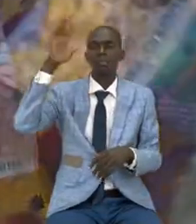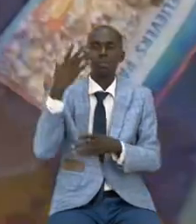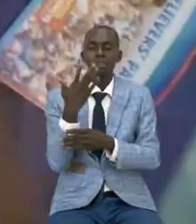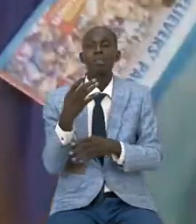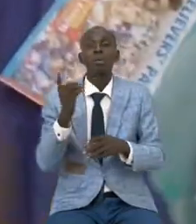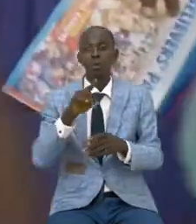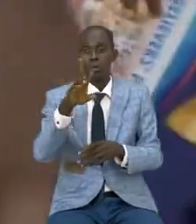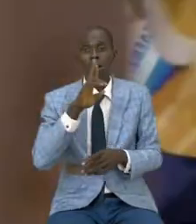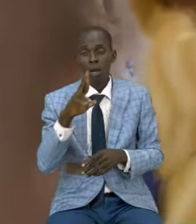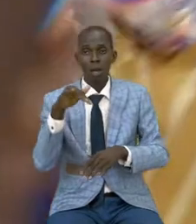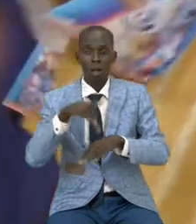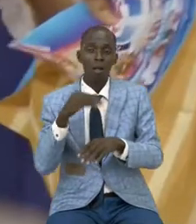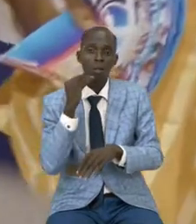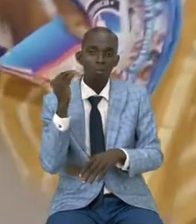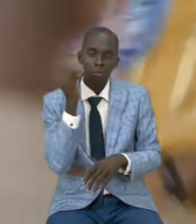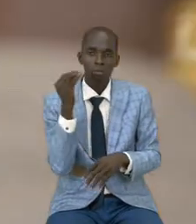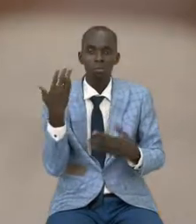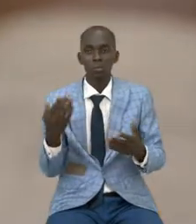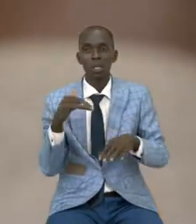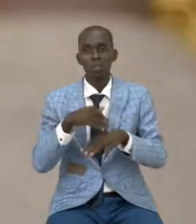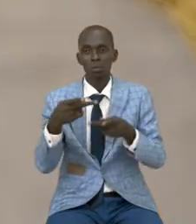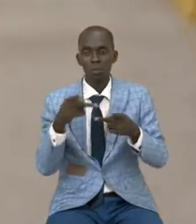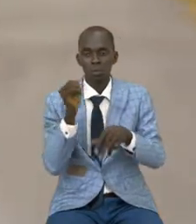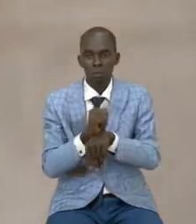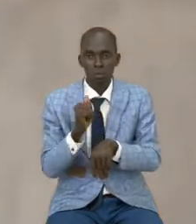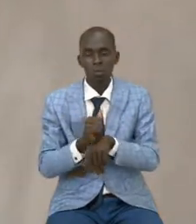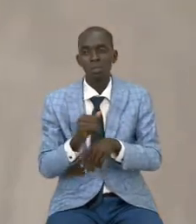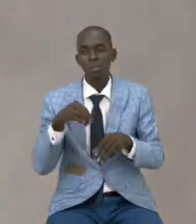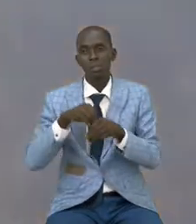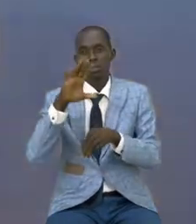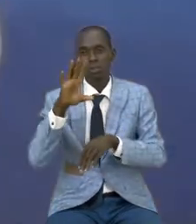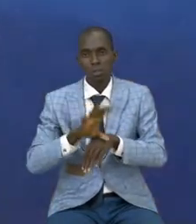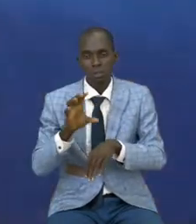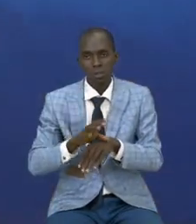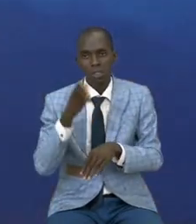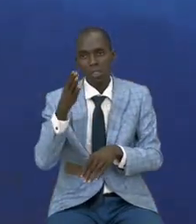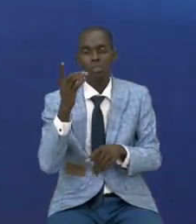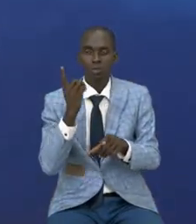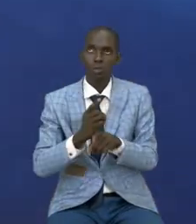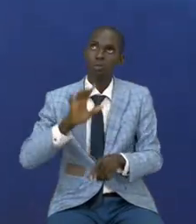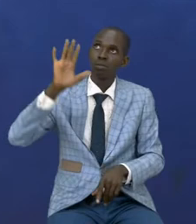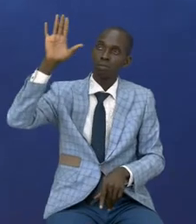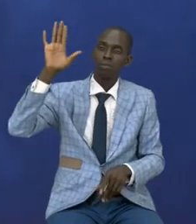anyway you are if you're resting up your hand just stand up wherever you are stand up wherever